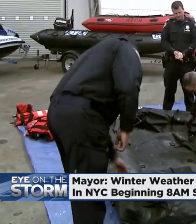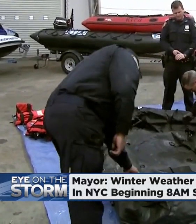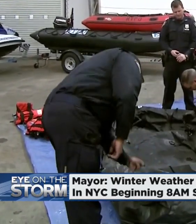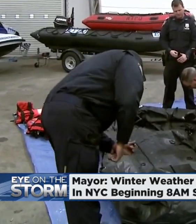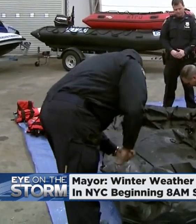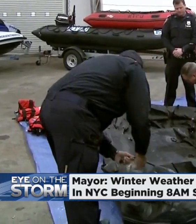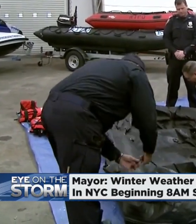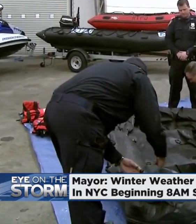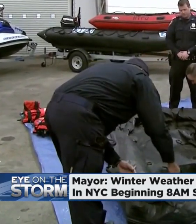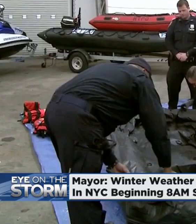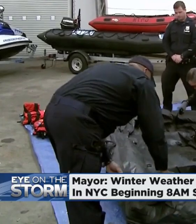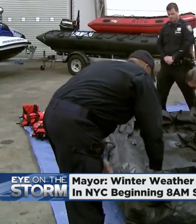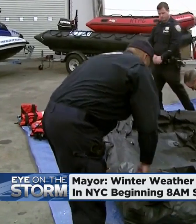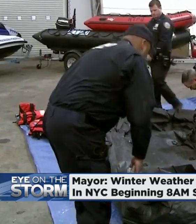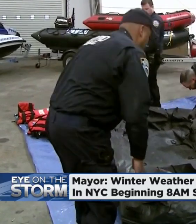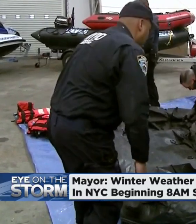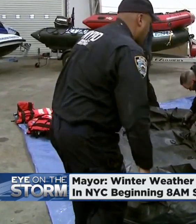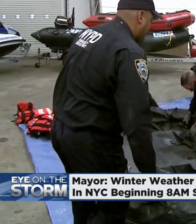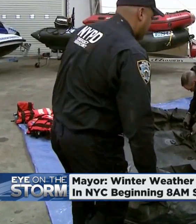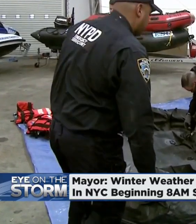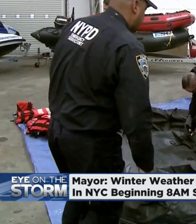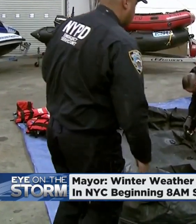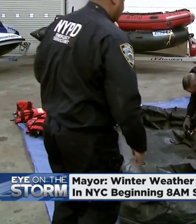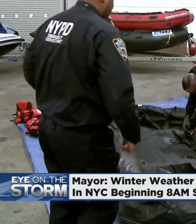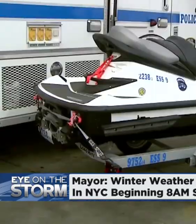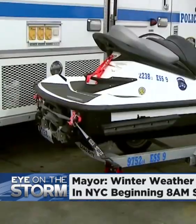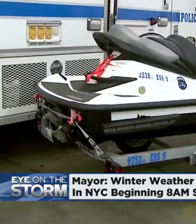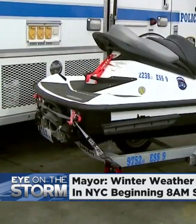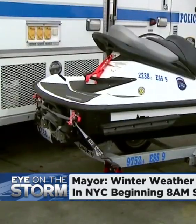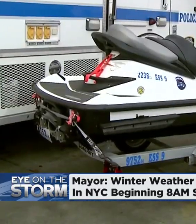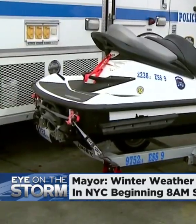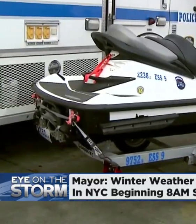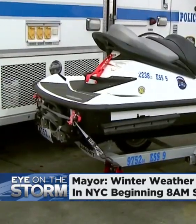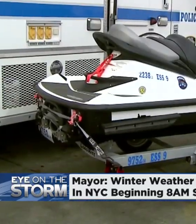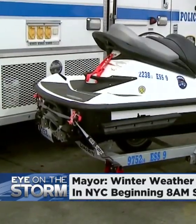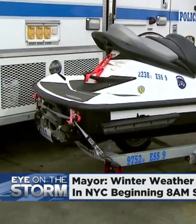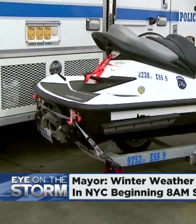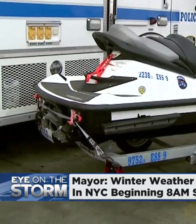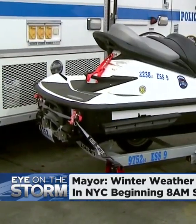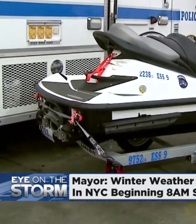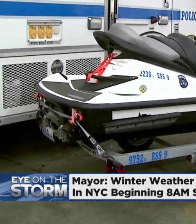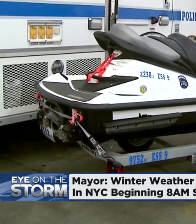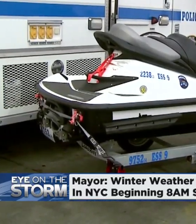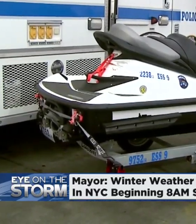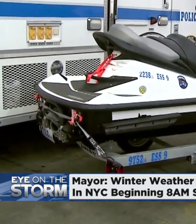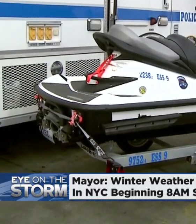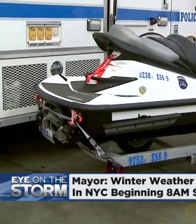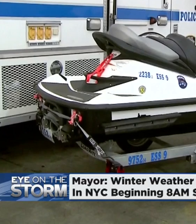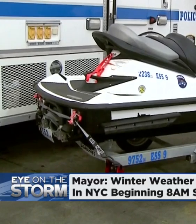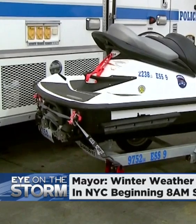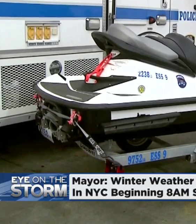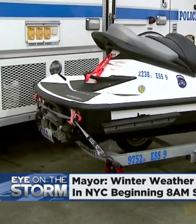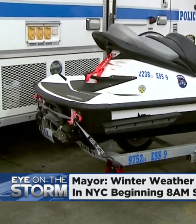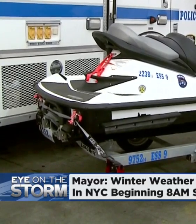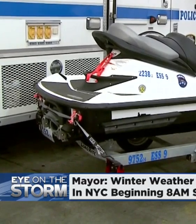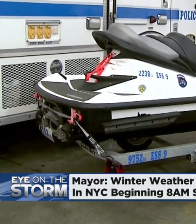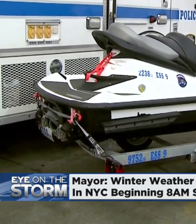TRANSPORTATION IS DEPLOYING CREWS TO EACH OF TESTE RIVER BRIDGES TO CLEAR THE WALKWAYS THROUGHOUT THE STORM.